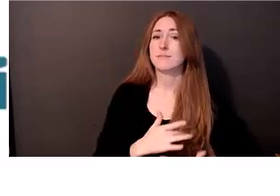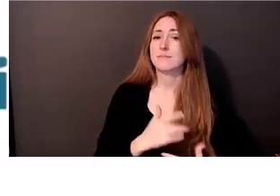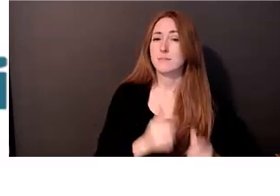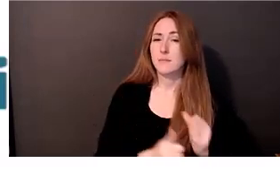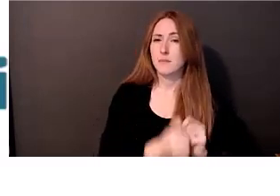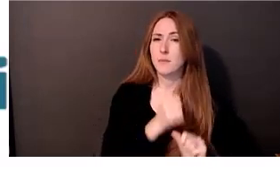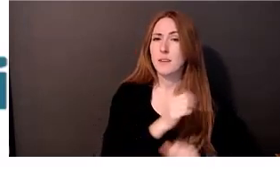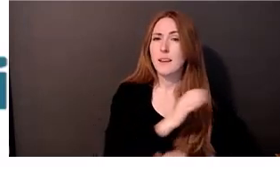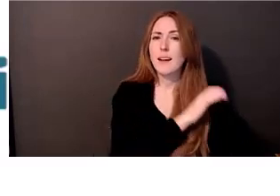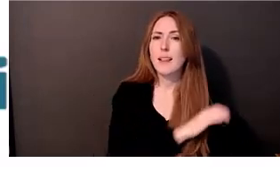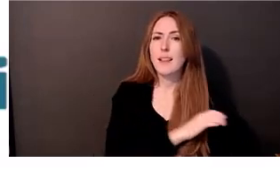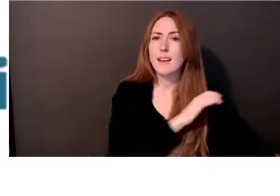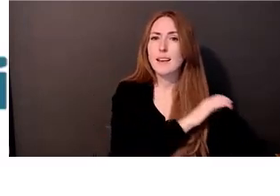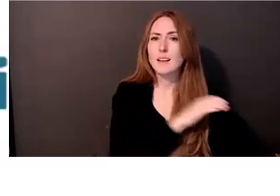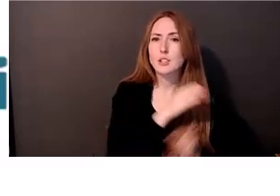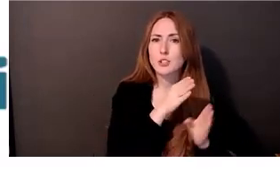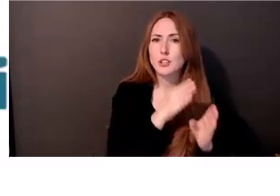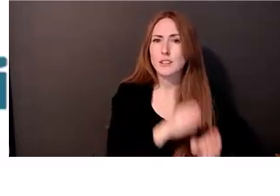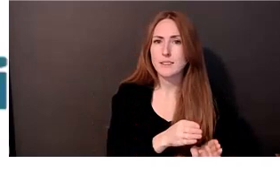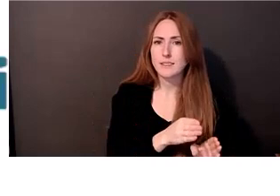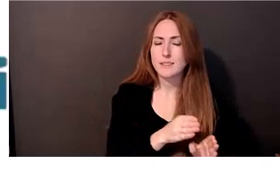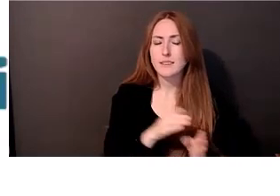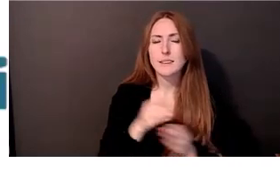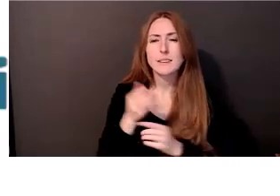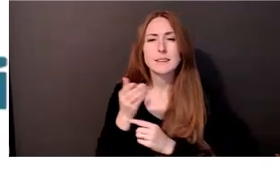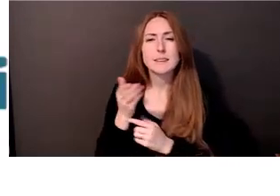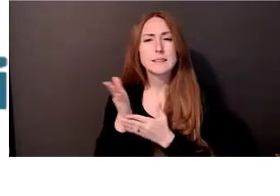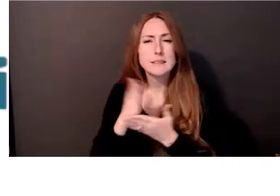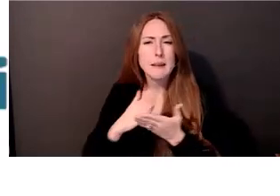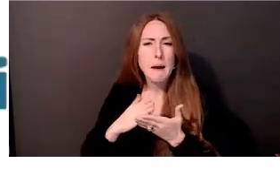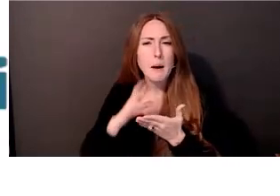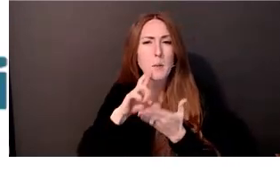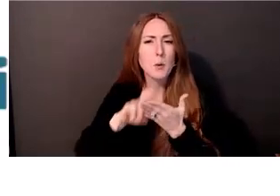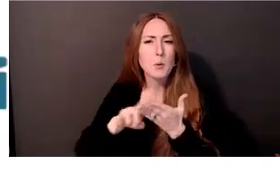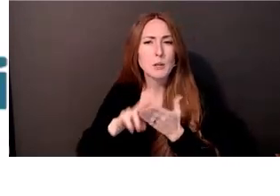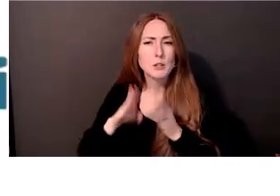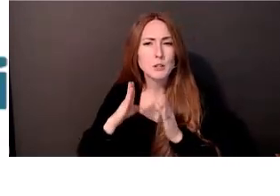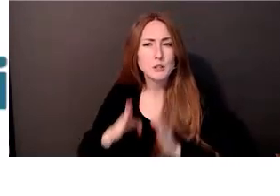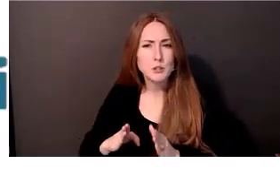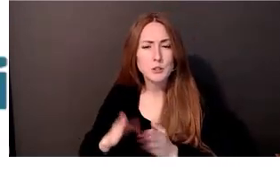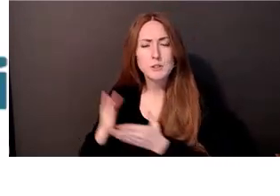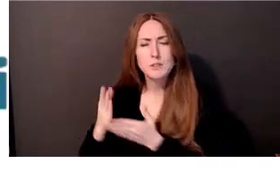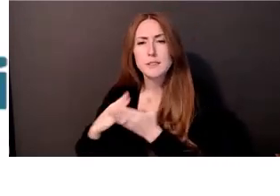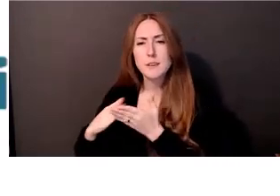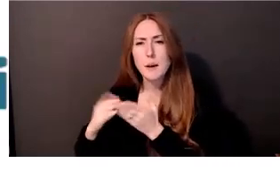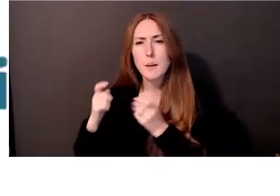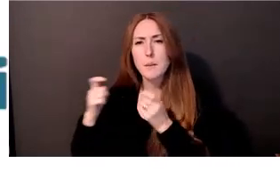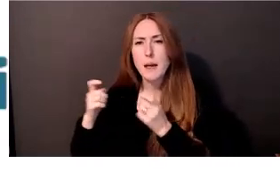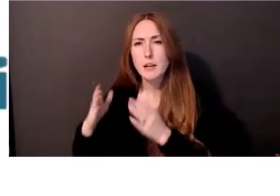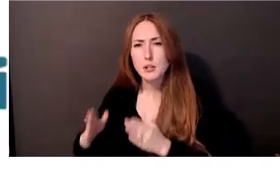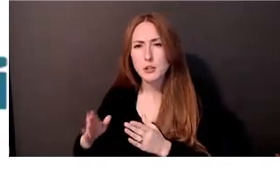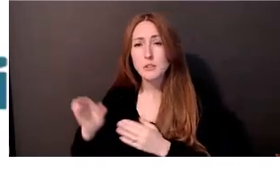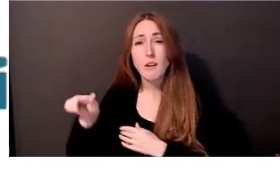And some are researchers, managers, and others, like research coordinators, graduate students,